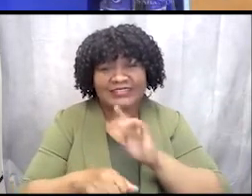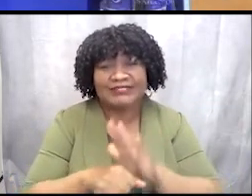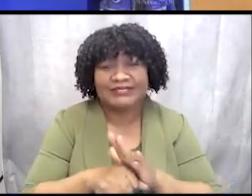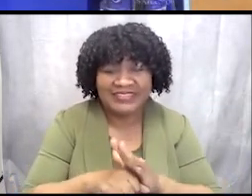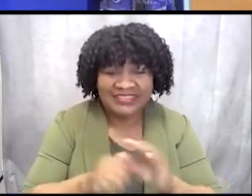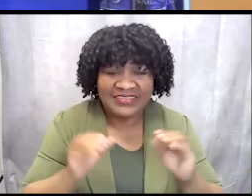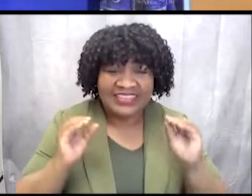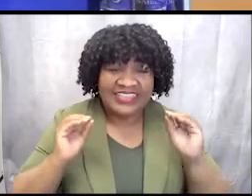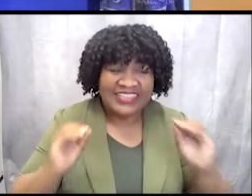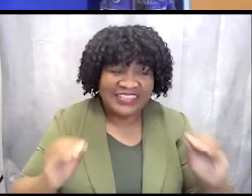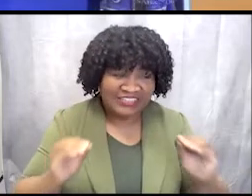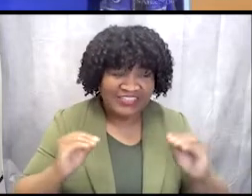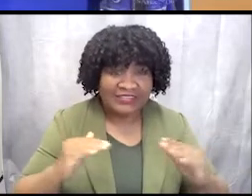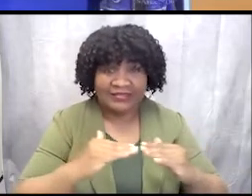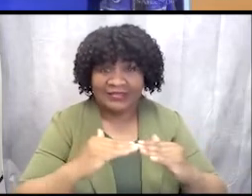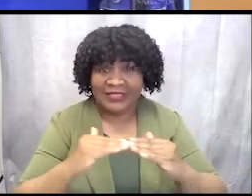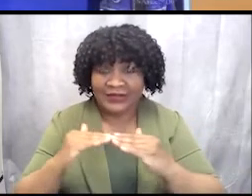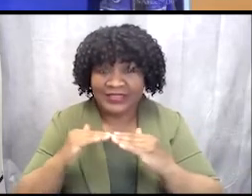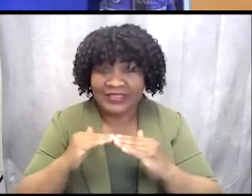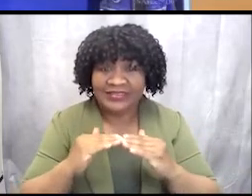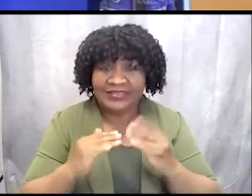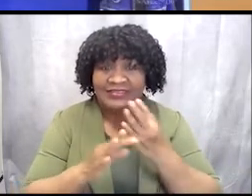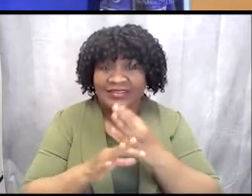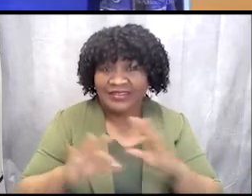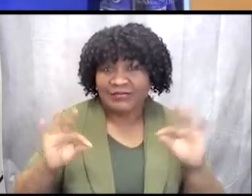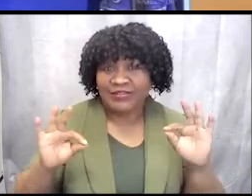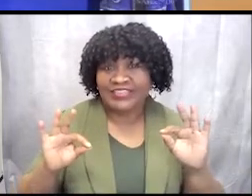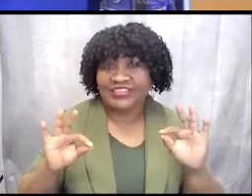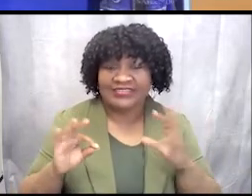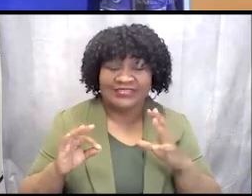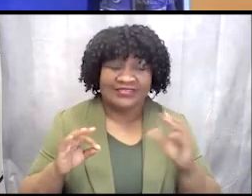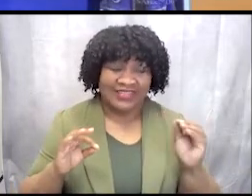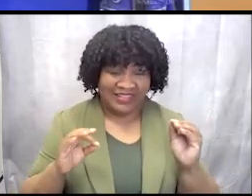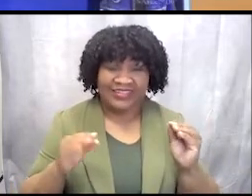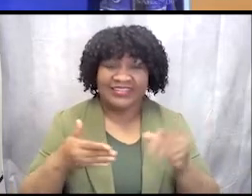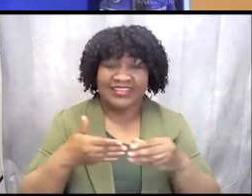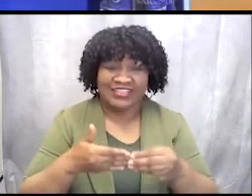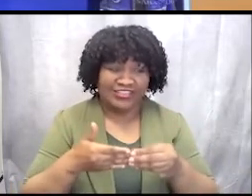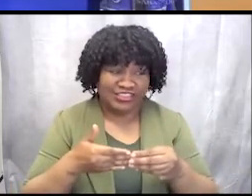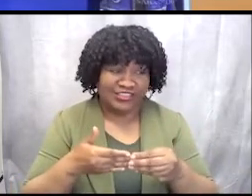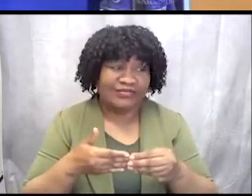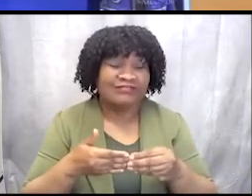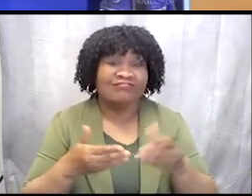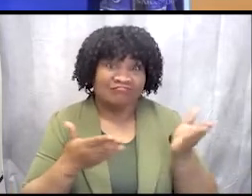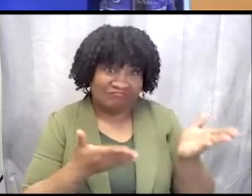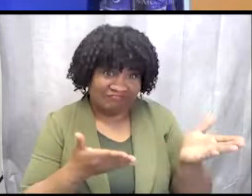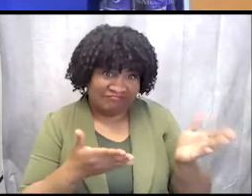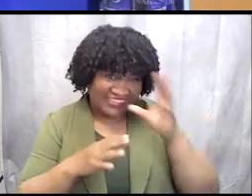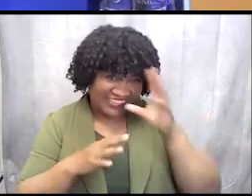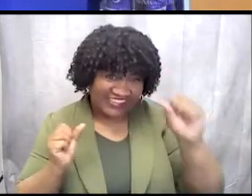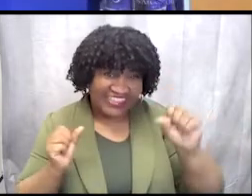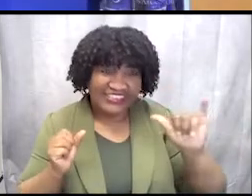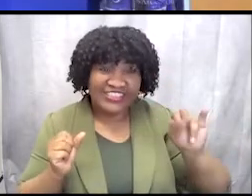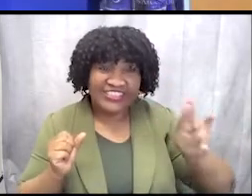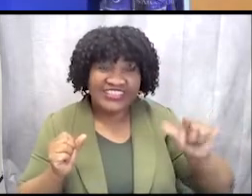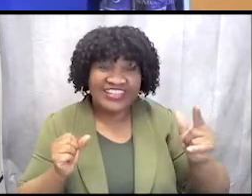to educational equity, liberation, and leadership, Chancellor Lester W. Young and Chancellor David Banks.